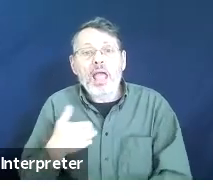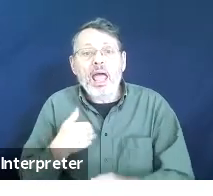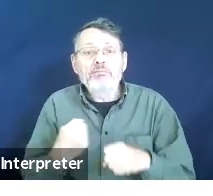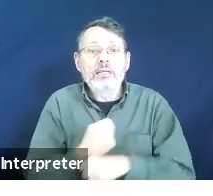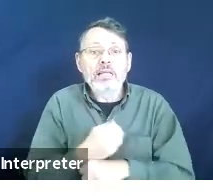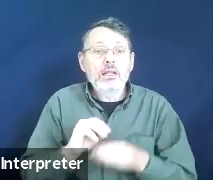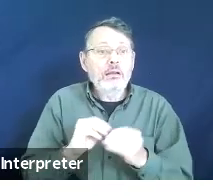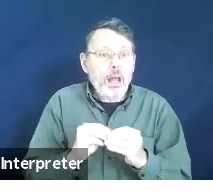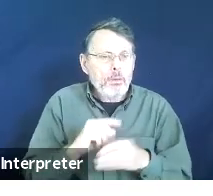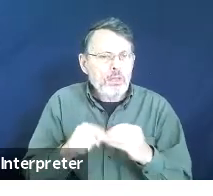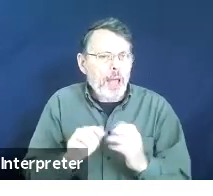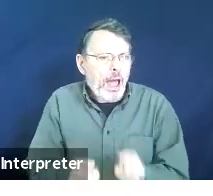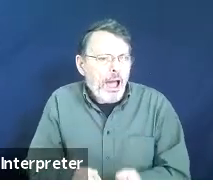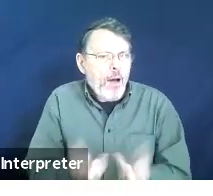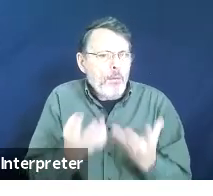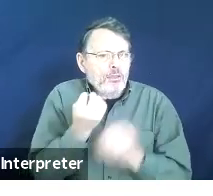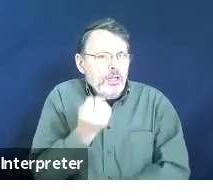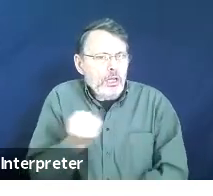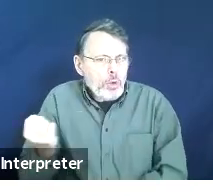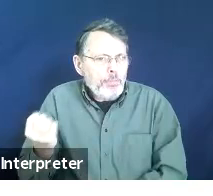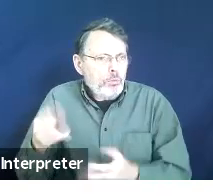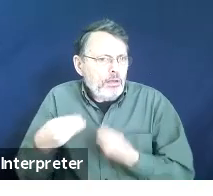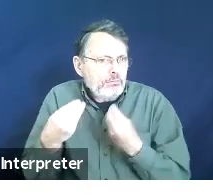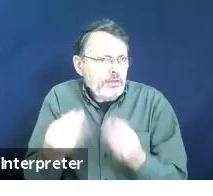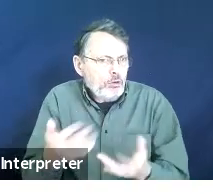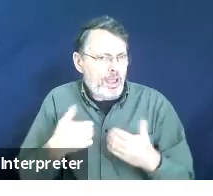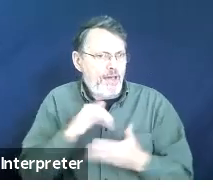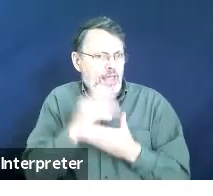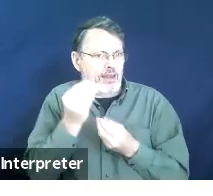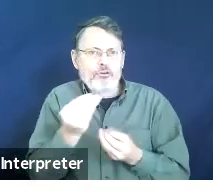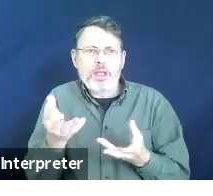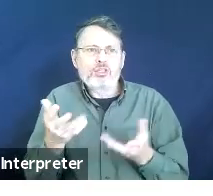about how much equipment we have delivered. We have that information. But I don't want to go